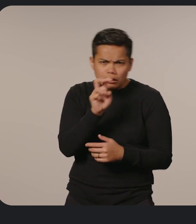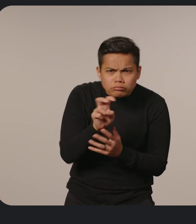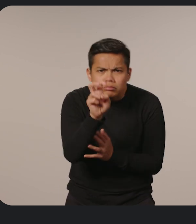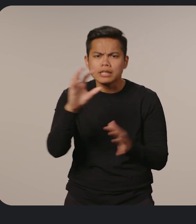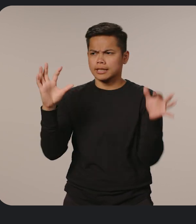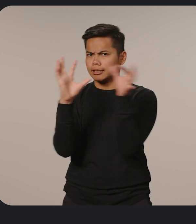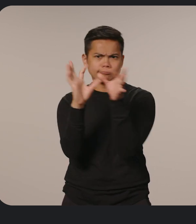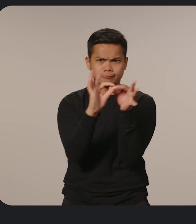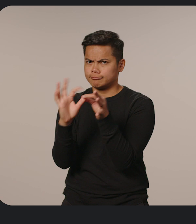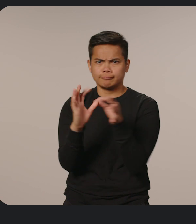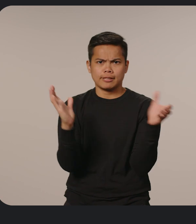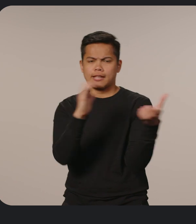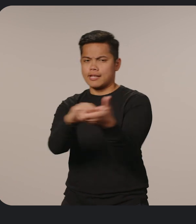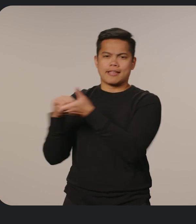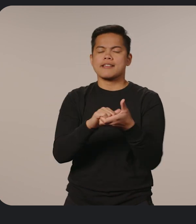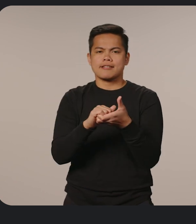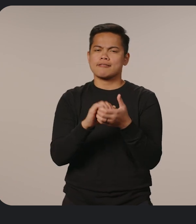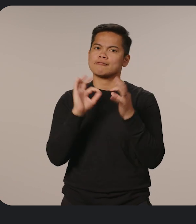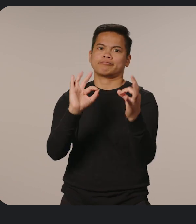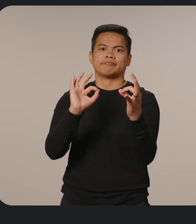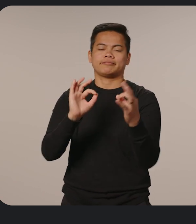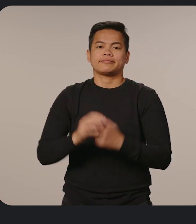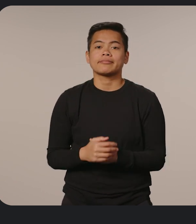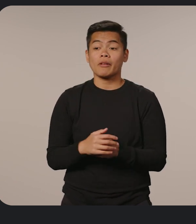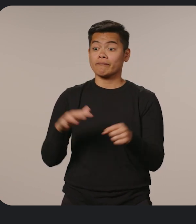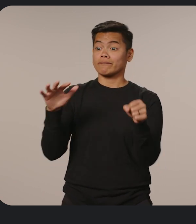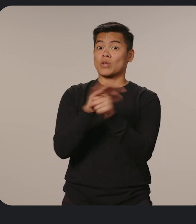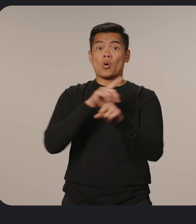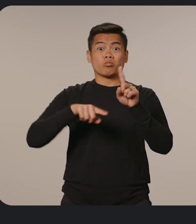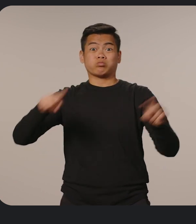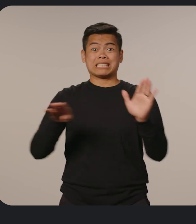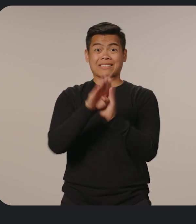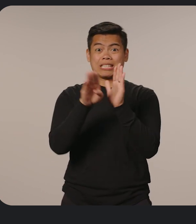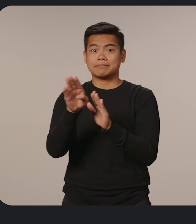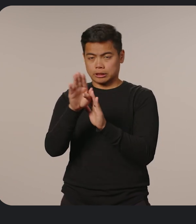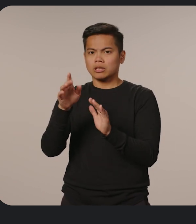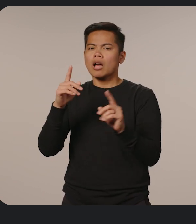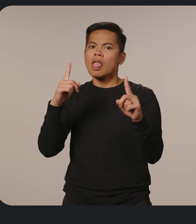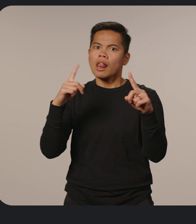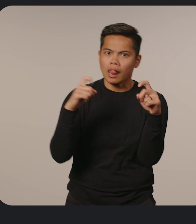navigate and Stitch together more parts of the stack than ever before